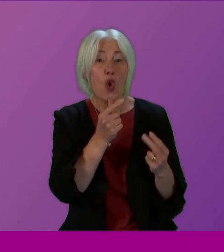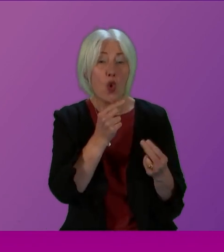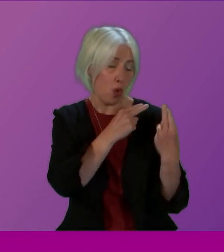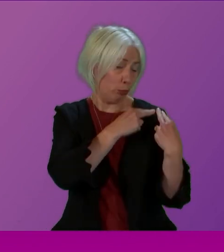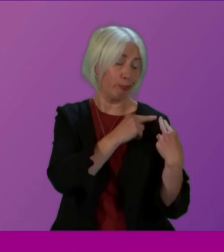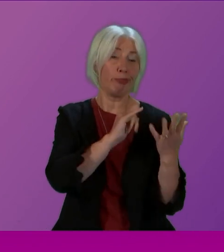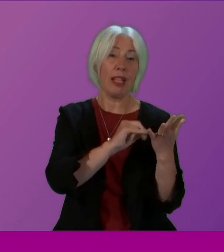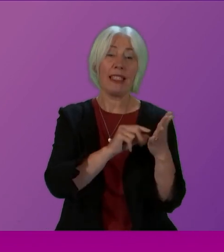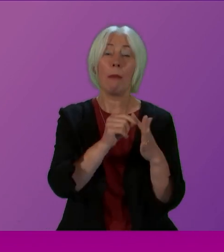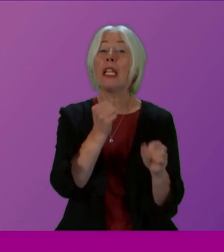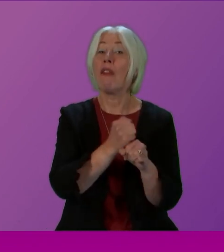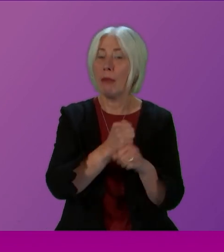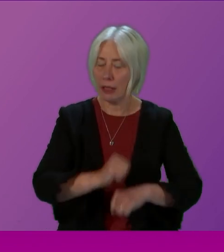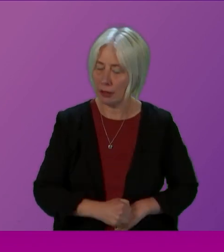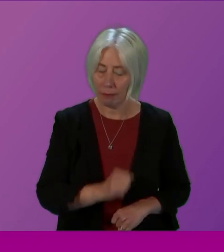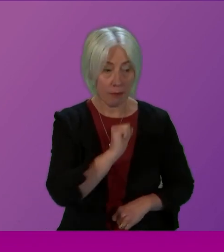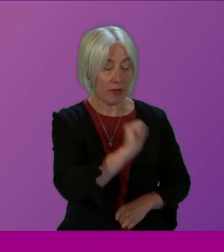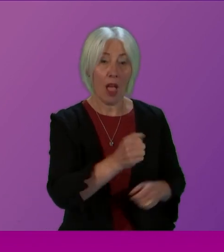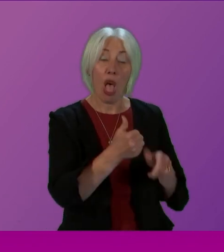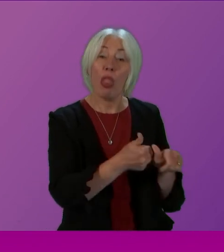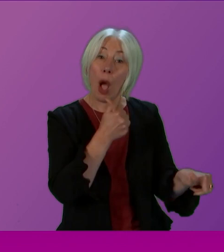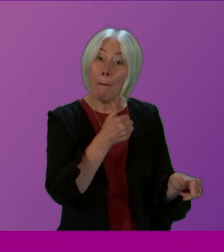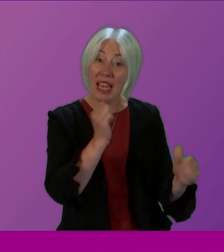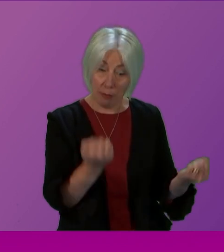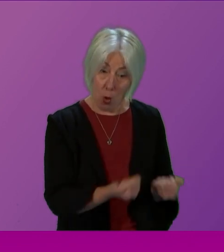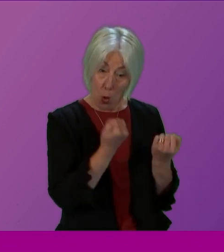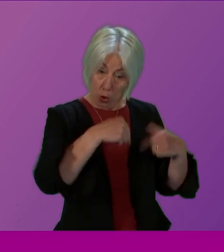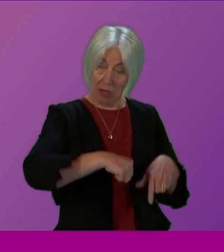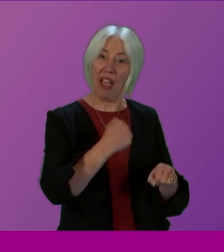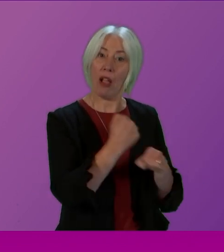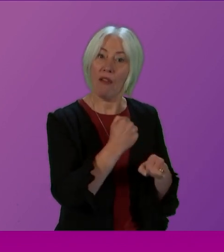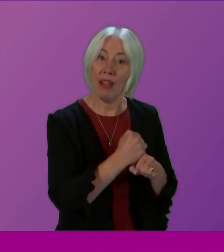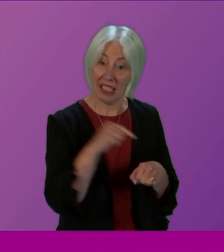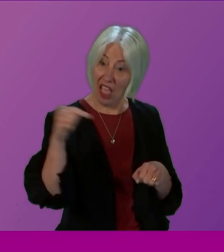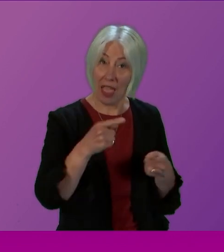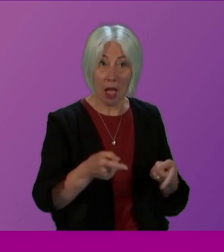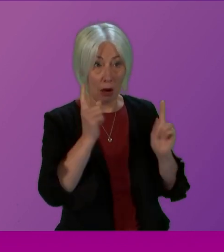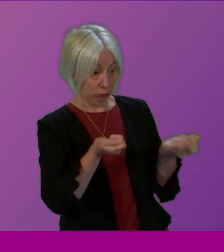It is a company that is owned by the Scottish ministers; ultimately, they are in charge of it.